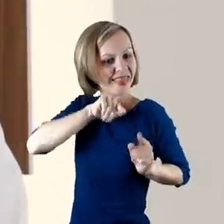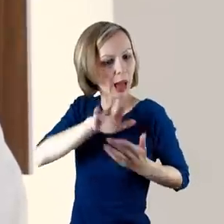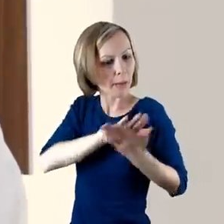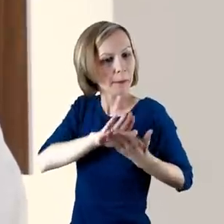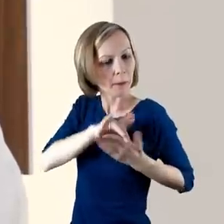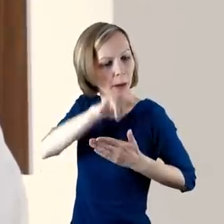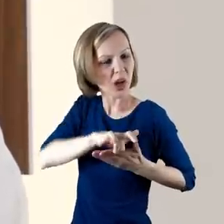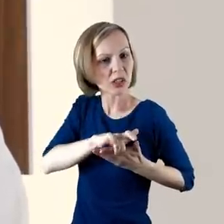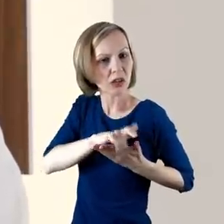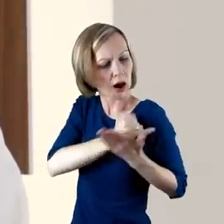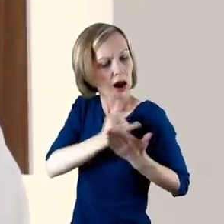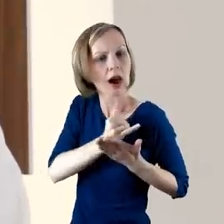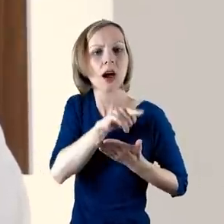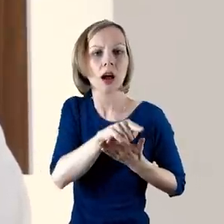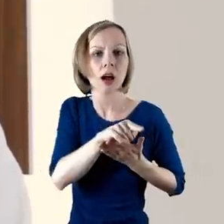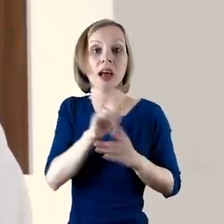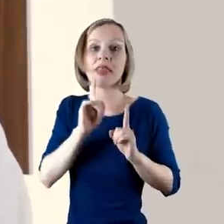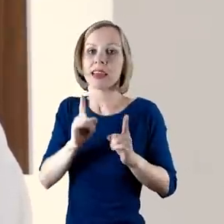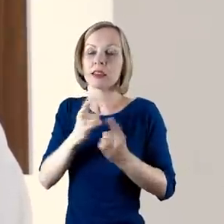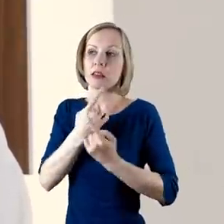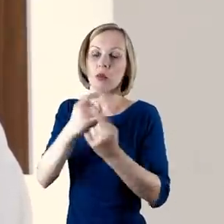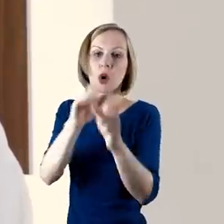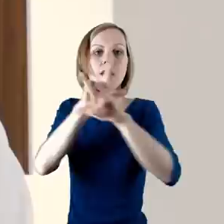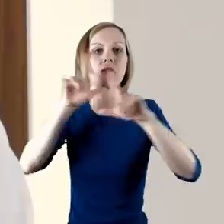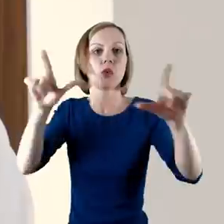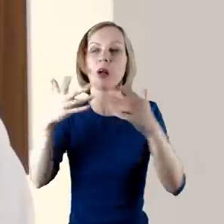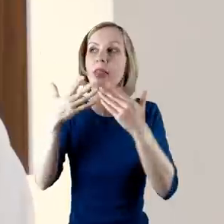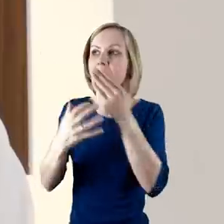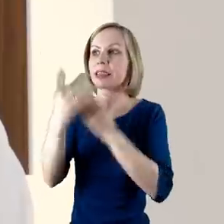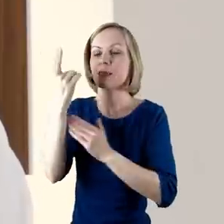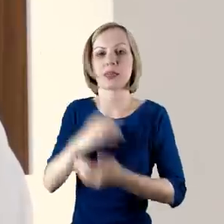This is the word of the Lord. (All) Thanks be to God.